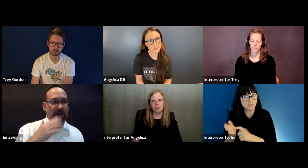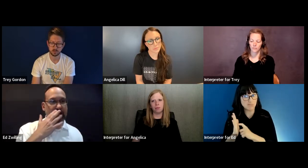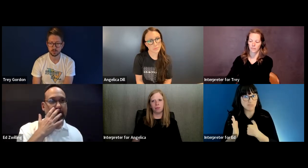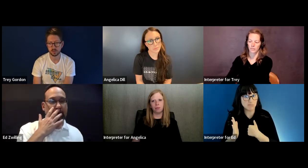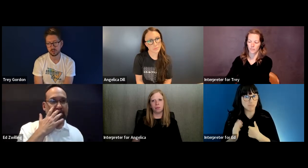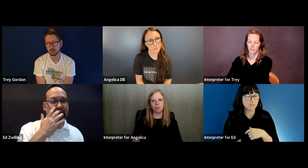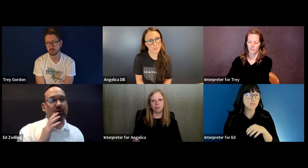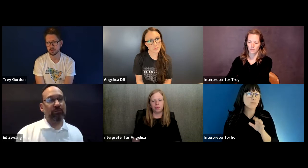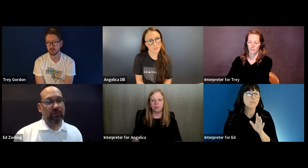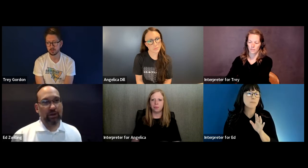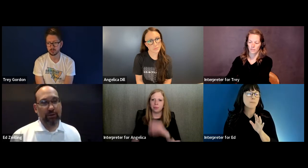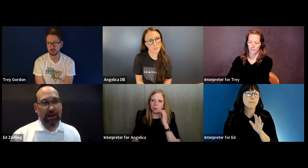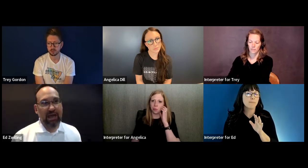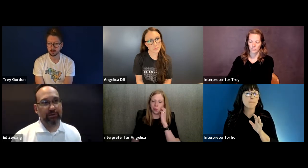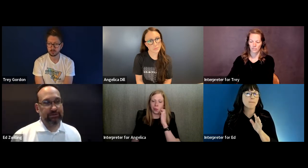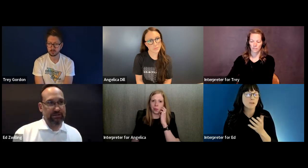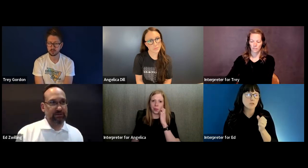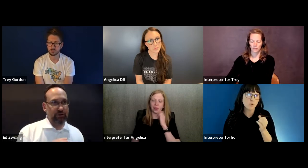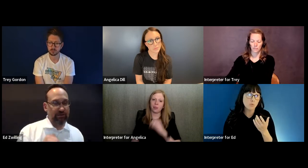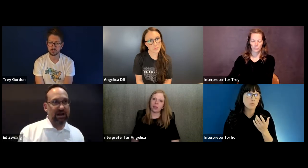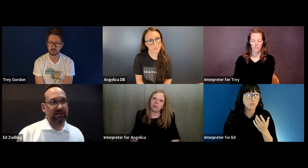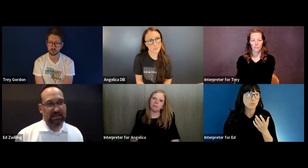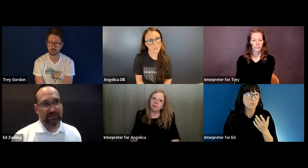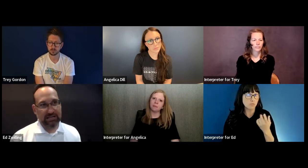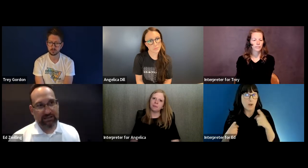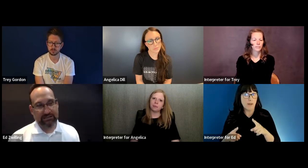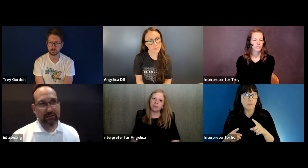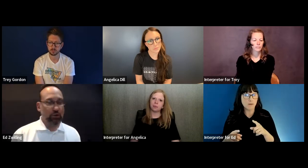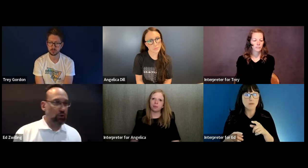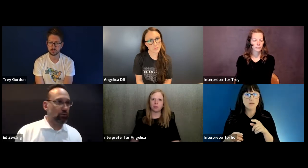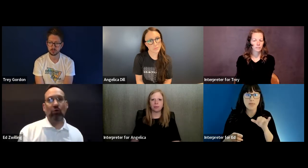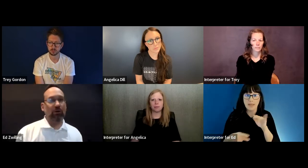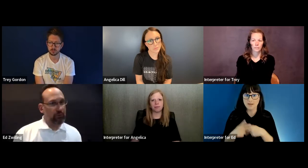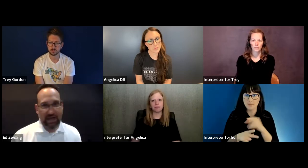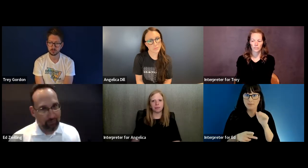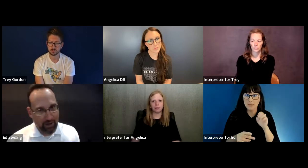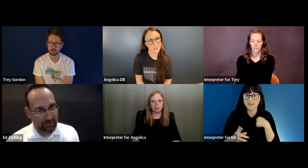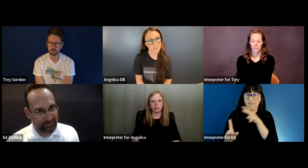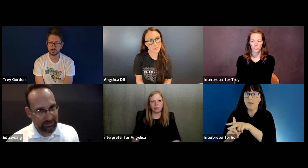and invariably what happens is when i file a case like this i'm told oh well we have a policy